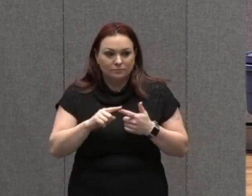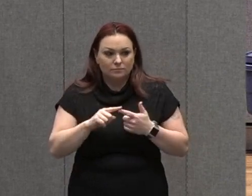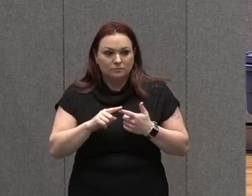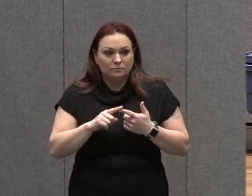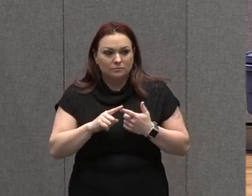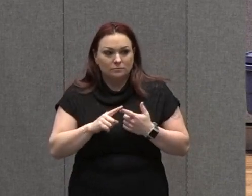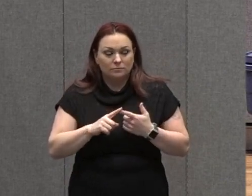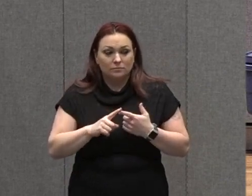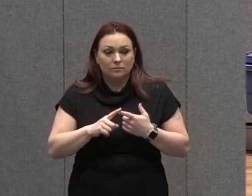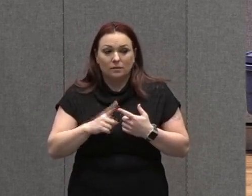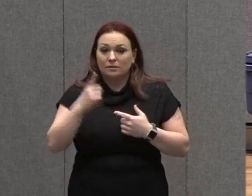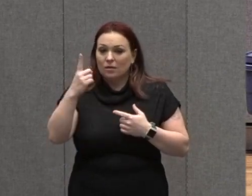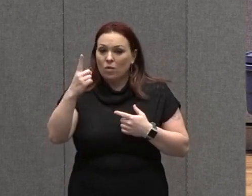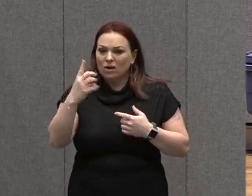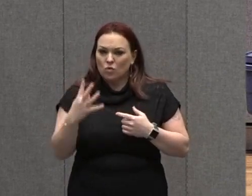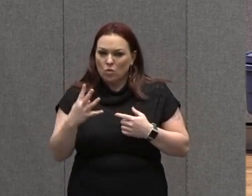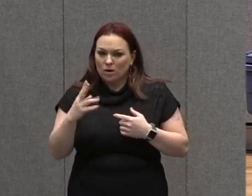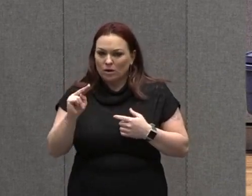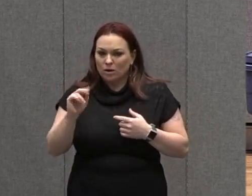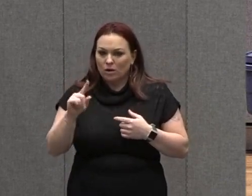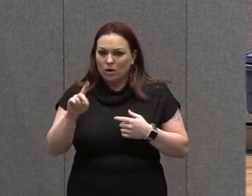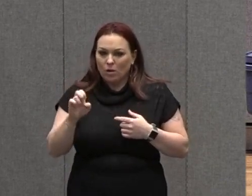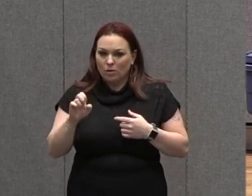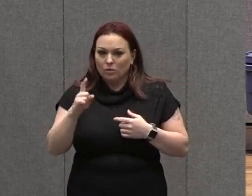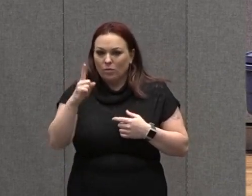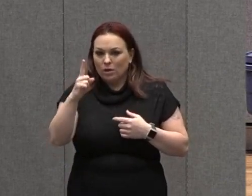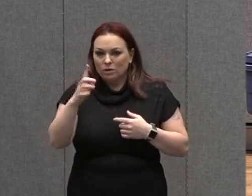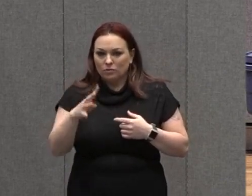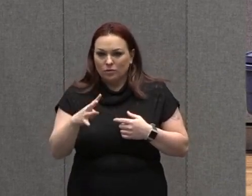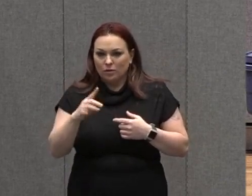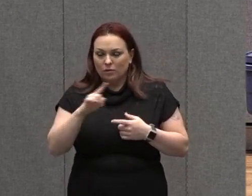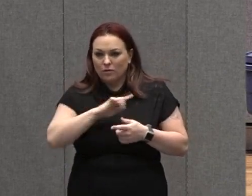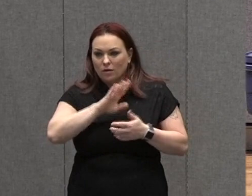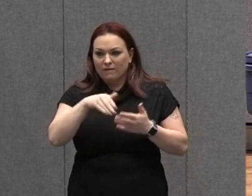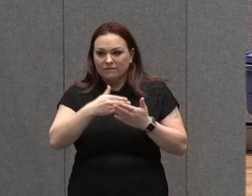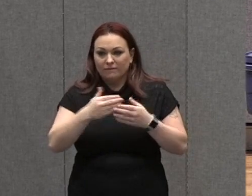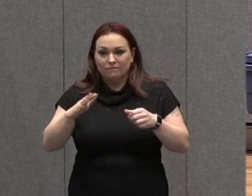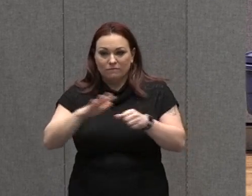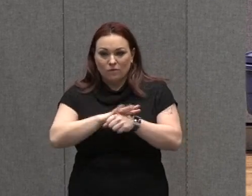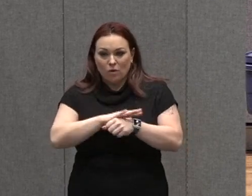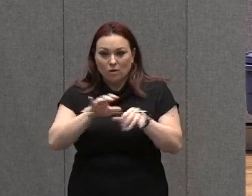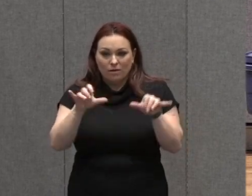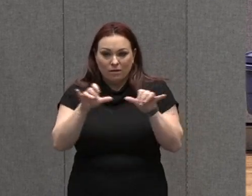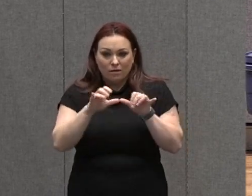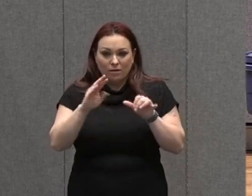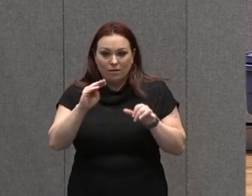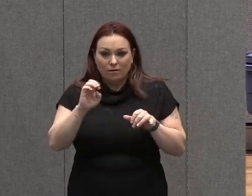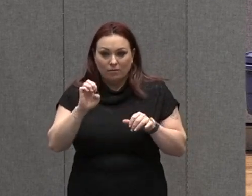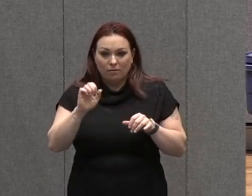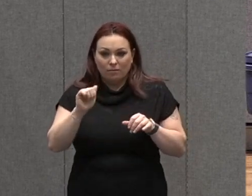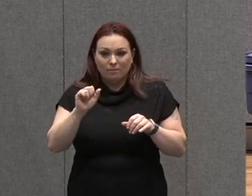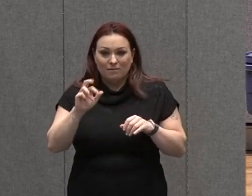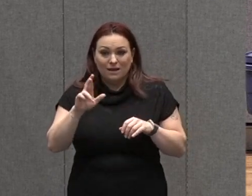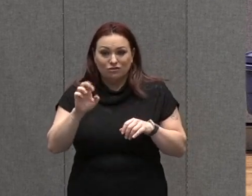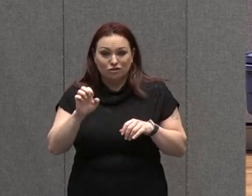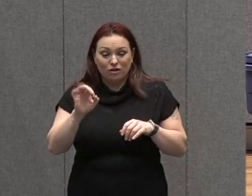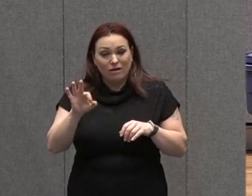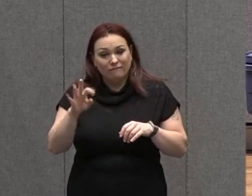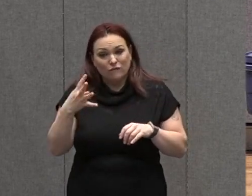Ta is a quarter note, because it's one quarter of a full measure. All right so lets do another ta.